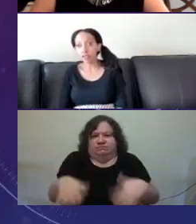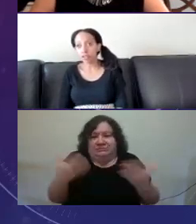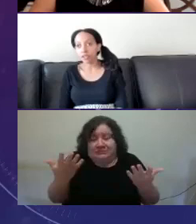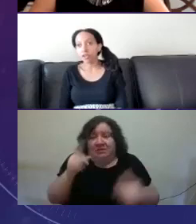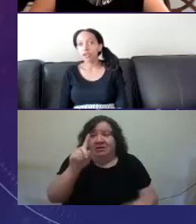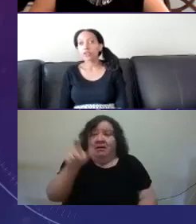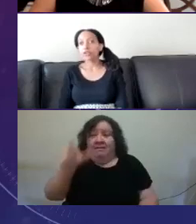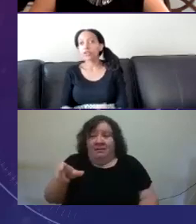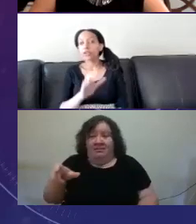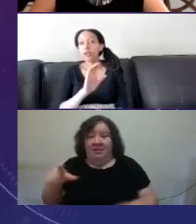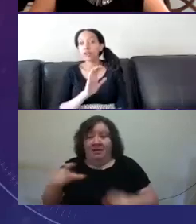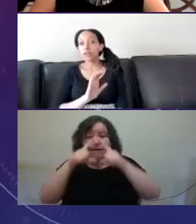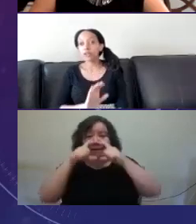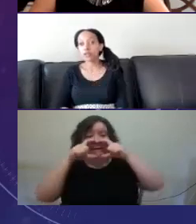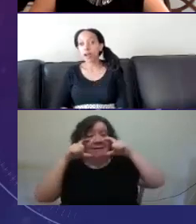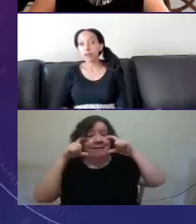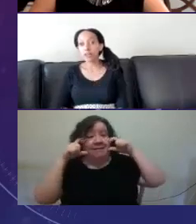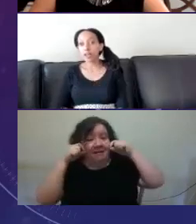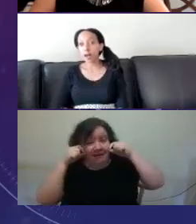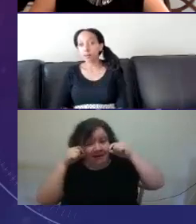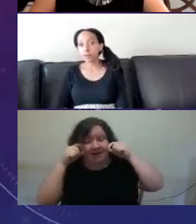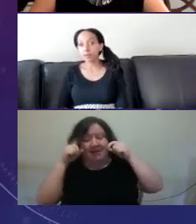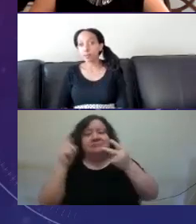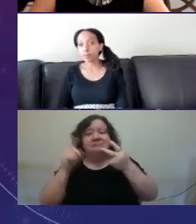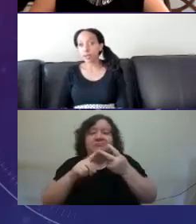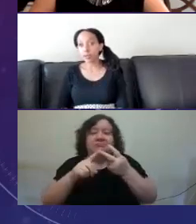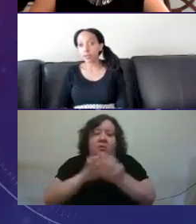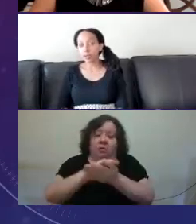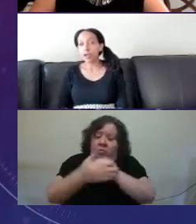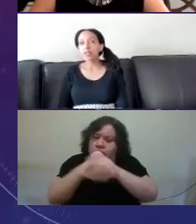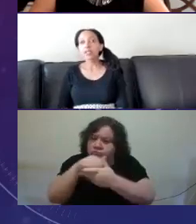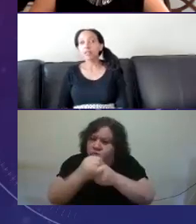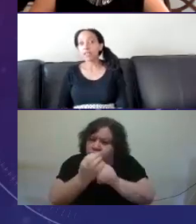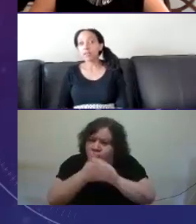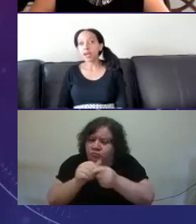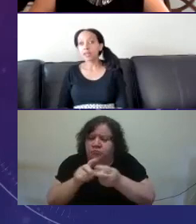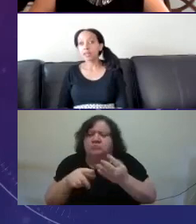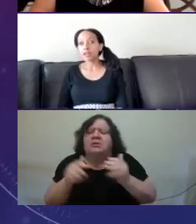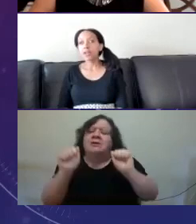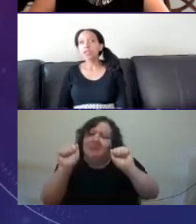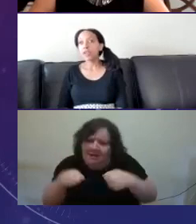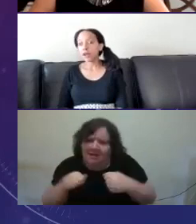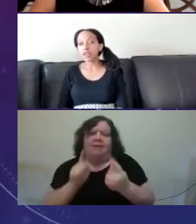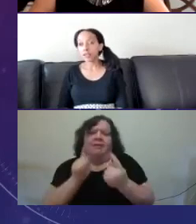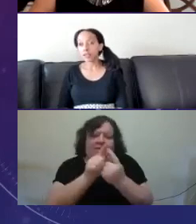you should do everything absolutely possible to minimize non-essential